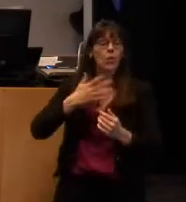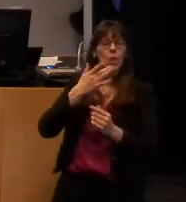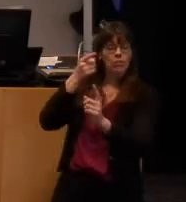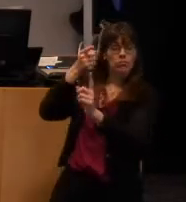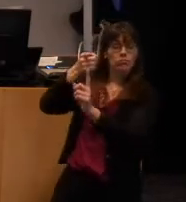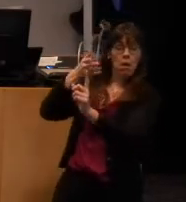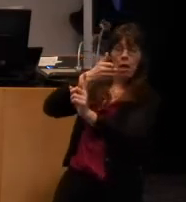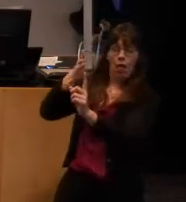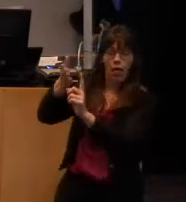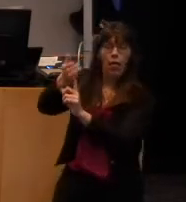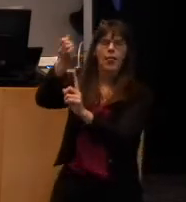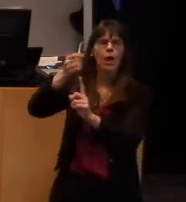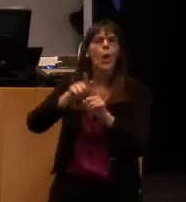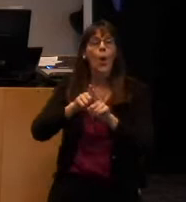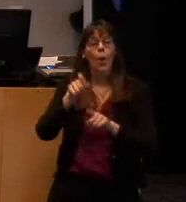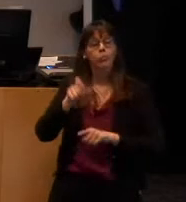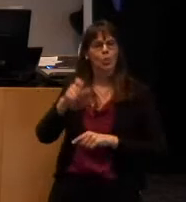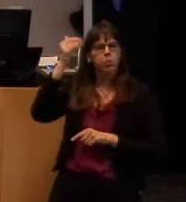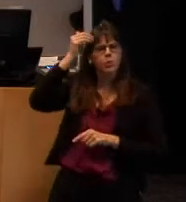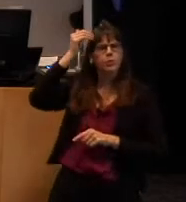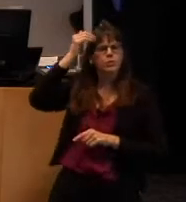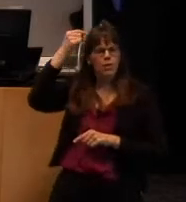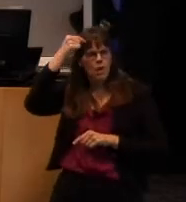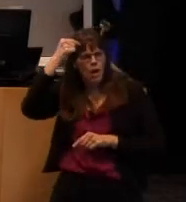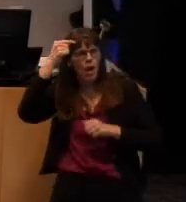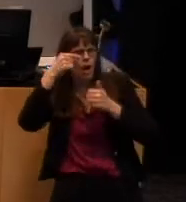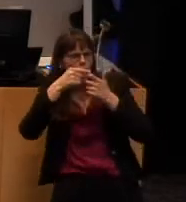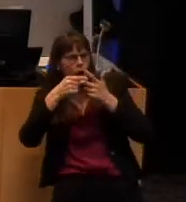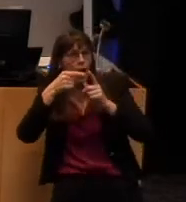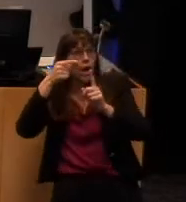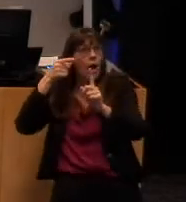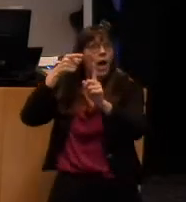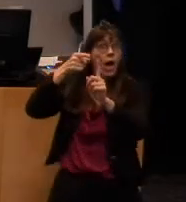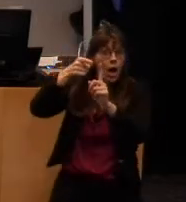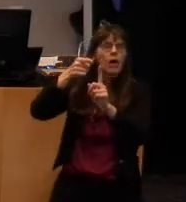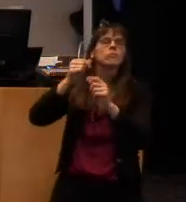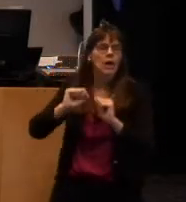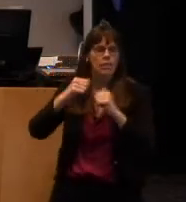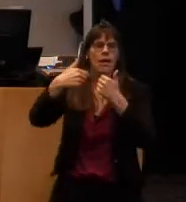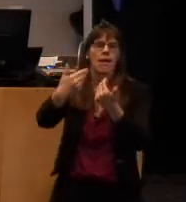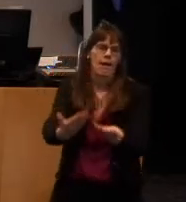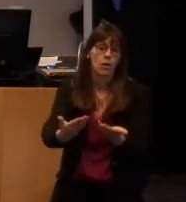and that the aim the interpreter wants to reach can be reached by different paths.